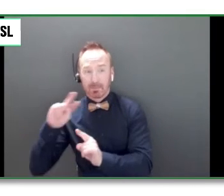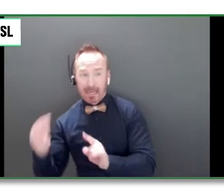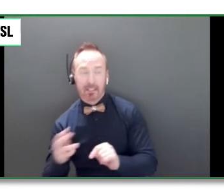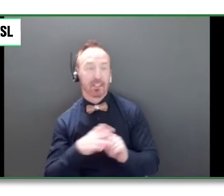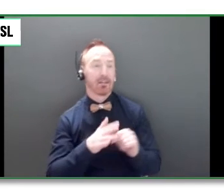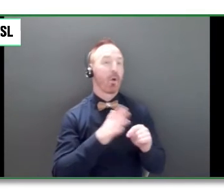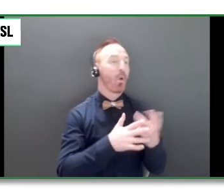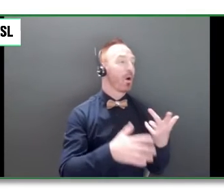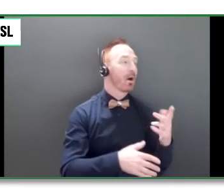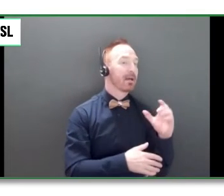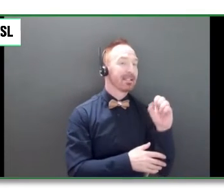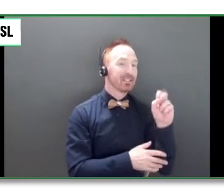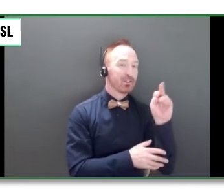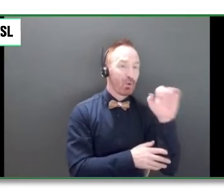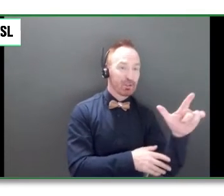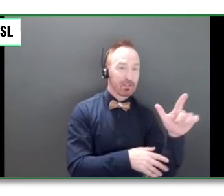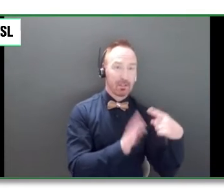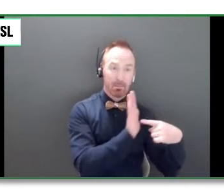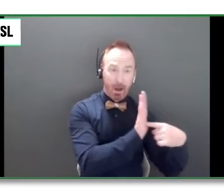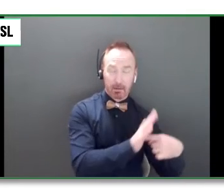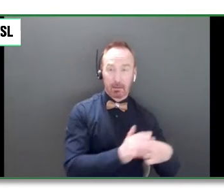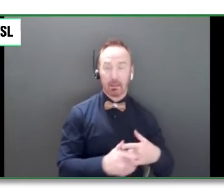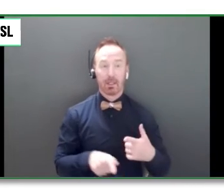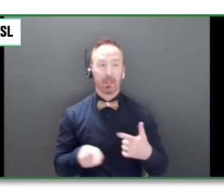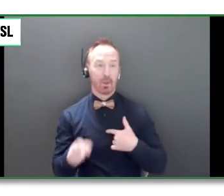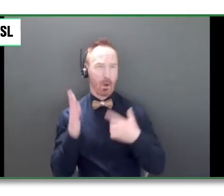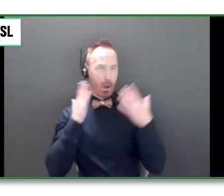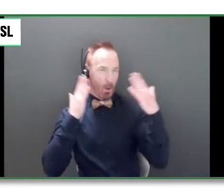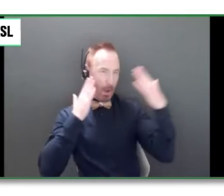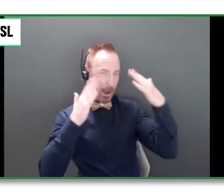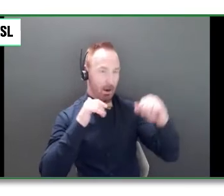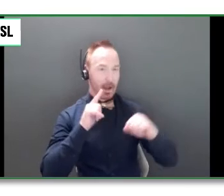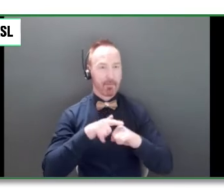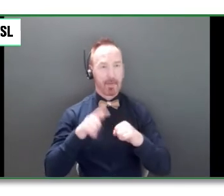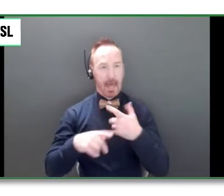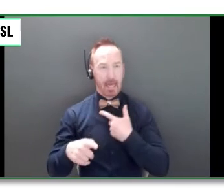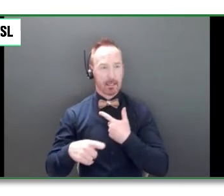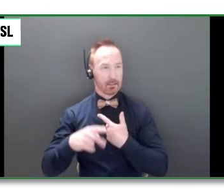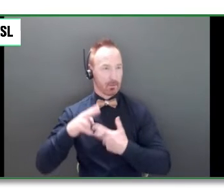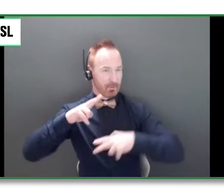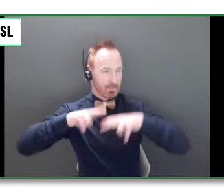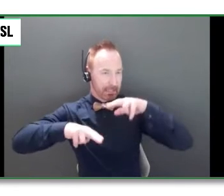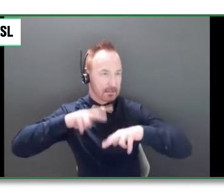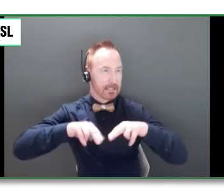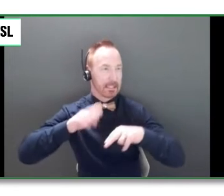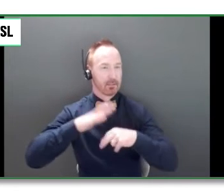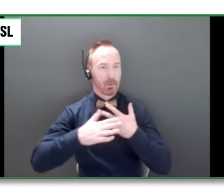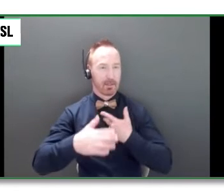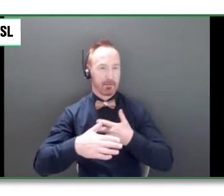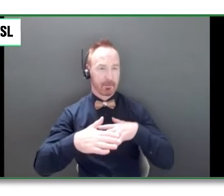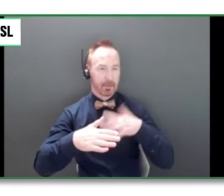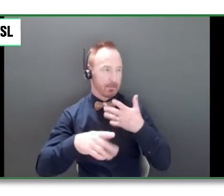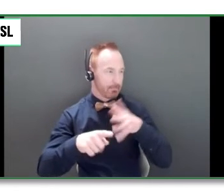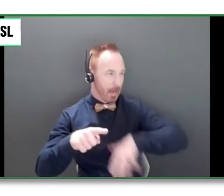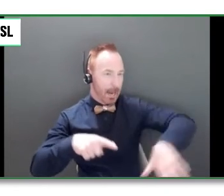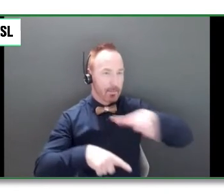How or where do you see the built environment and social attitudes contributing to systemic barriers for people with disabilities and how your